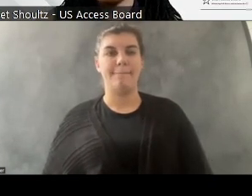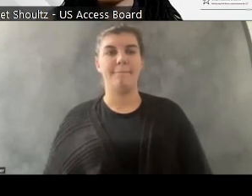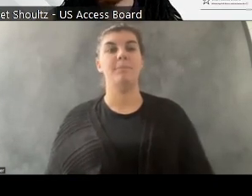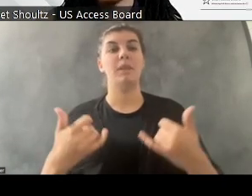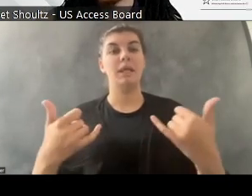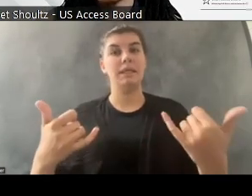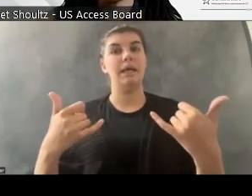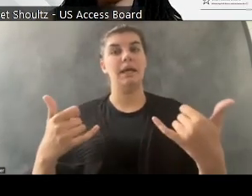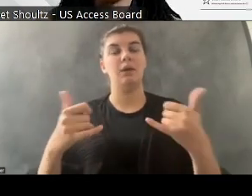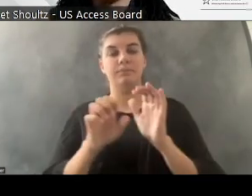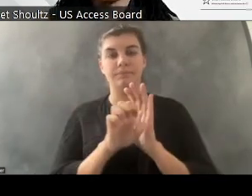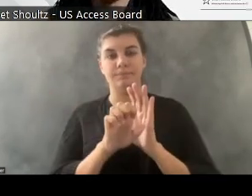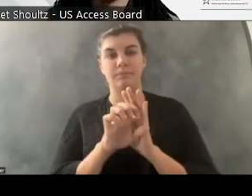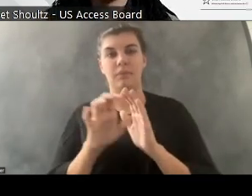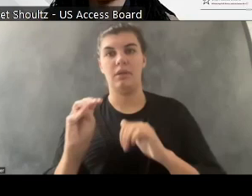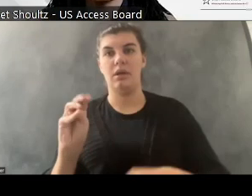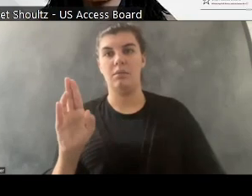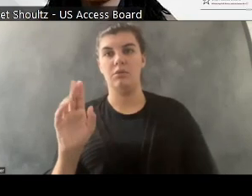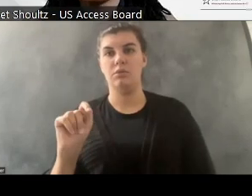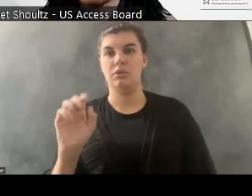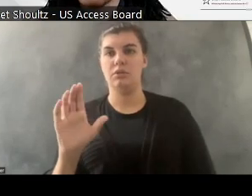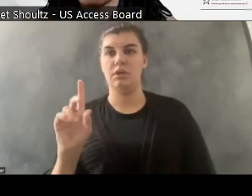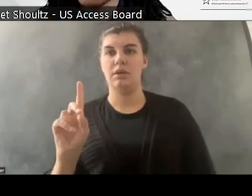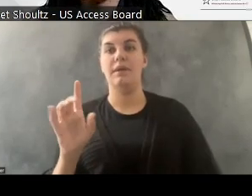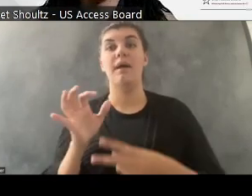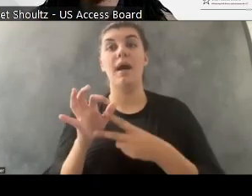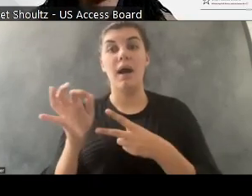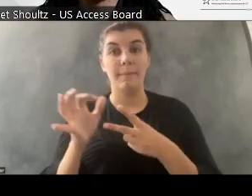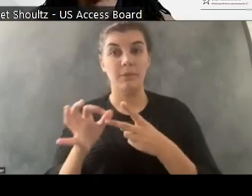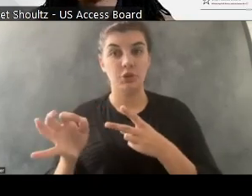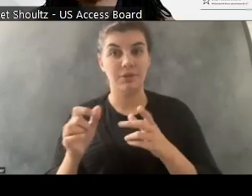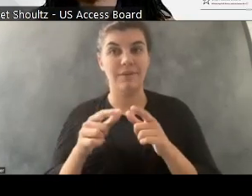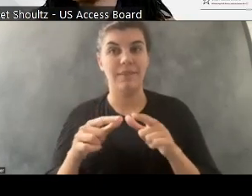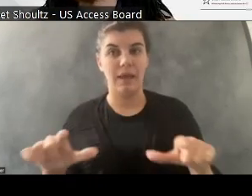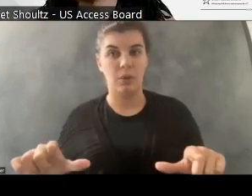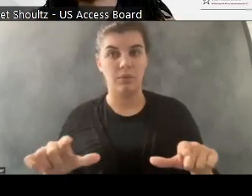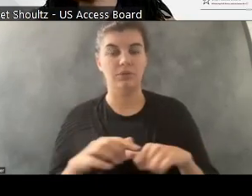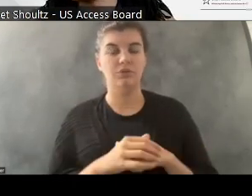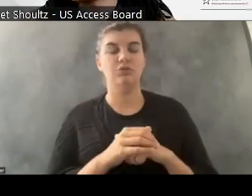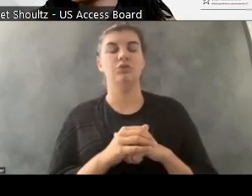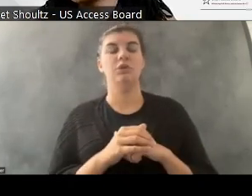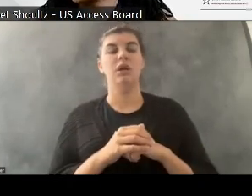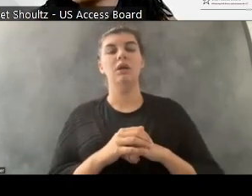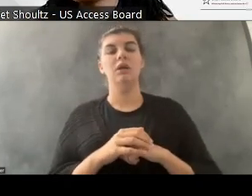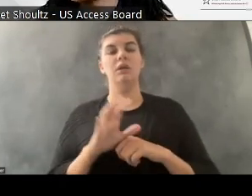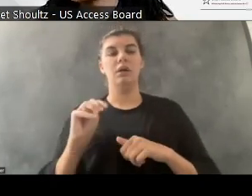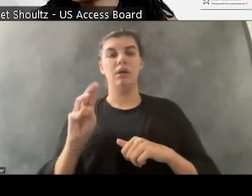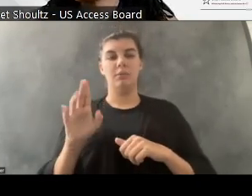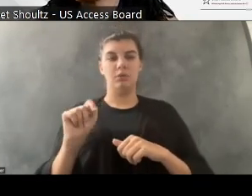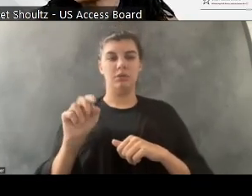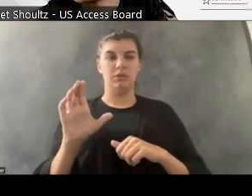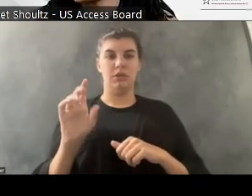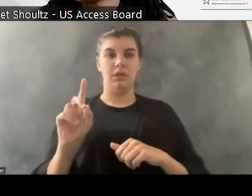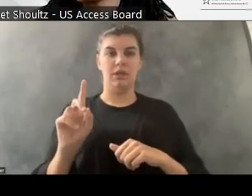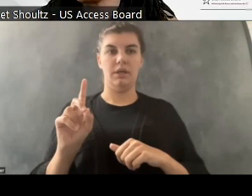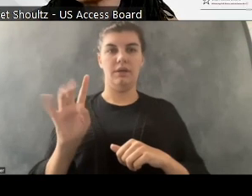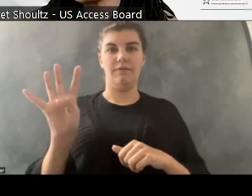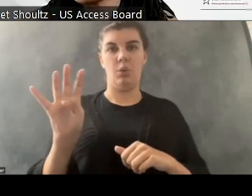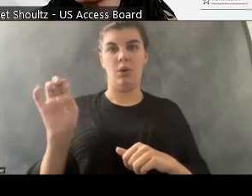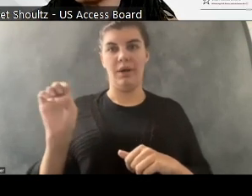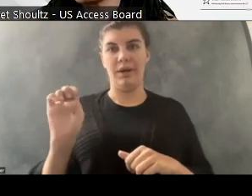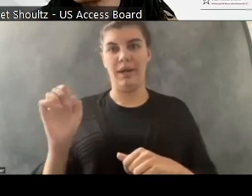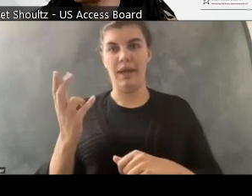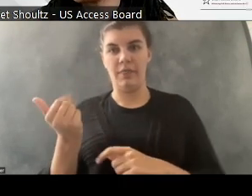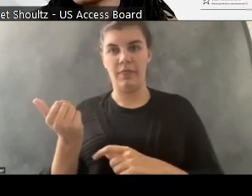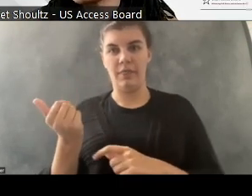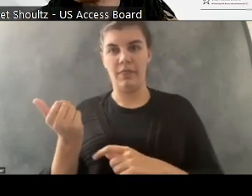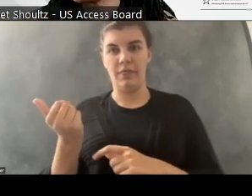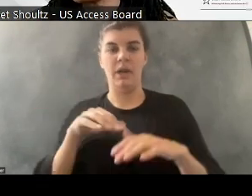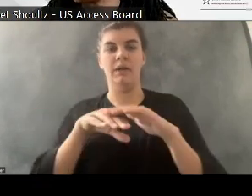Now for an example of MUTCD option language in the final rule. MUTCD 4E.13 Accessible Pedestrian